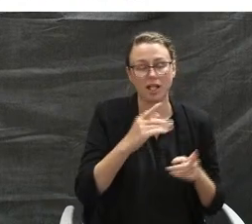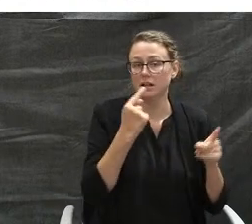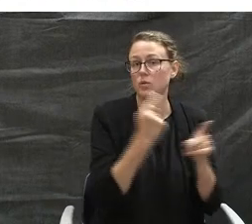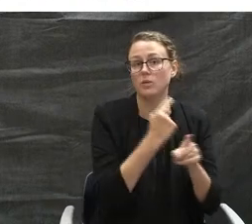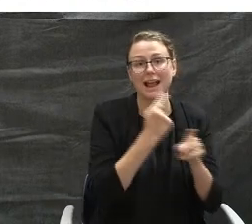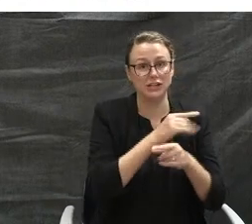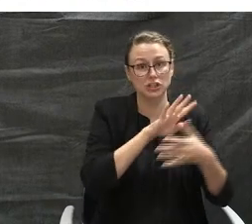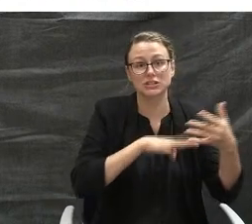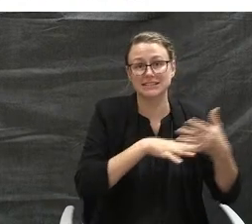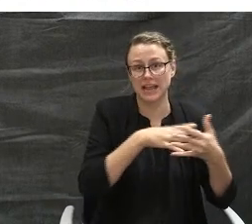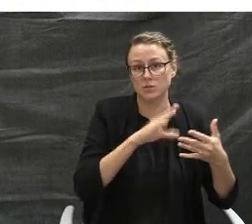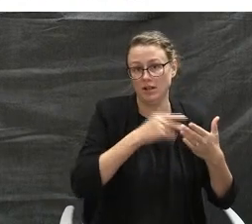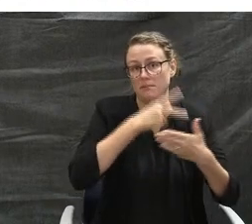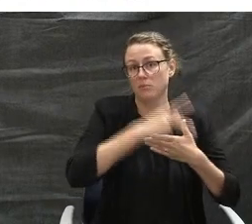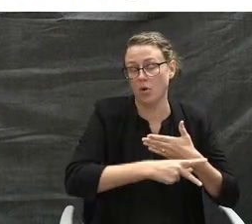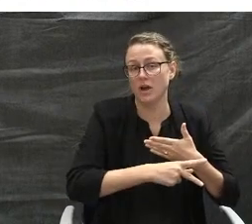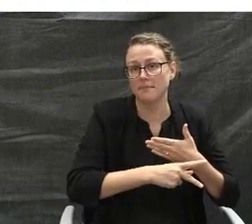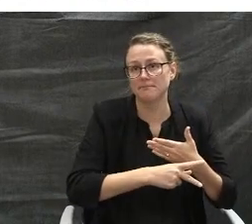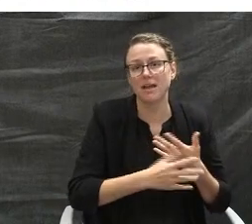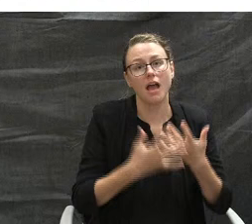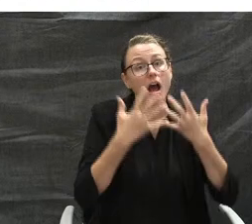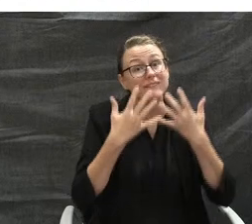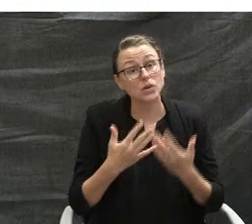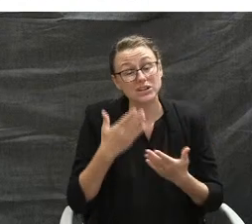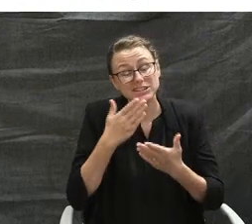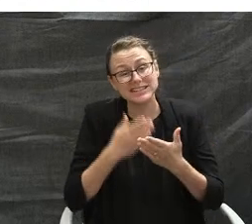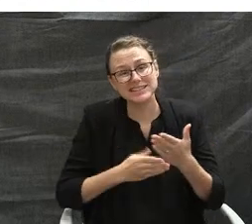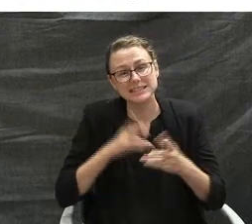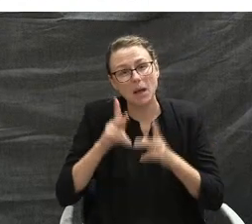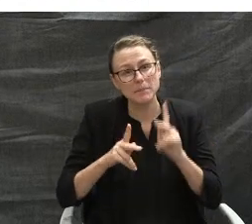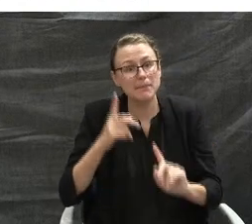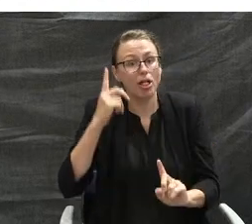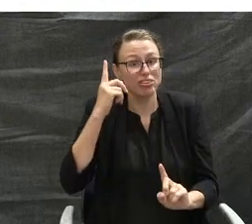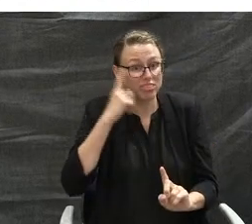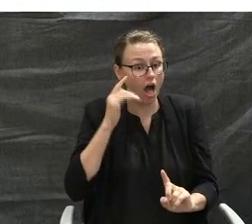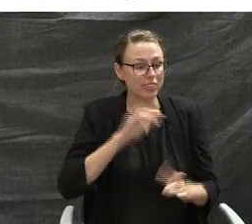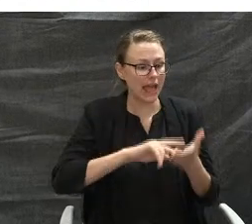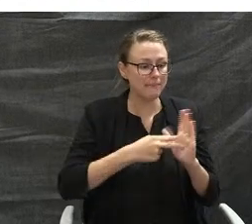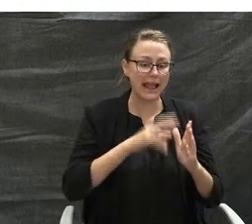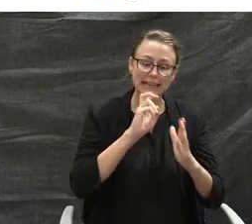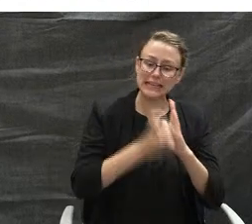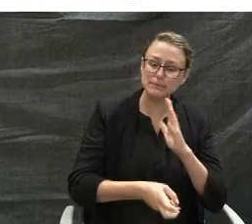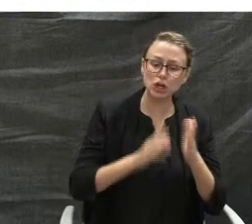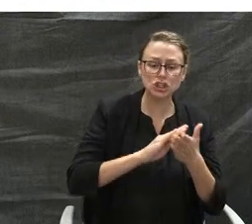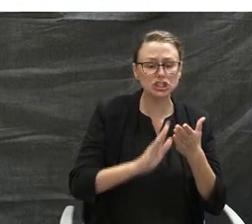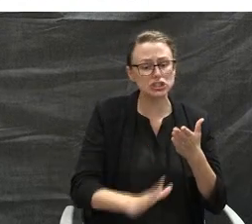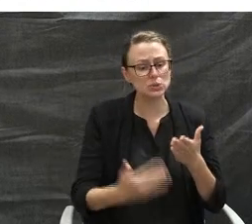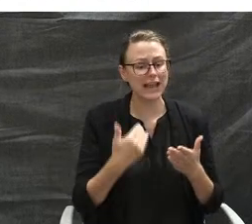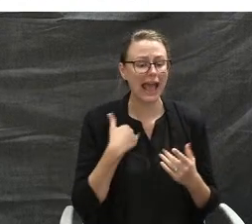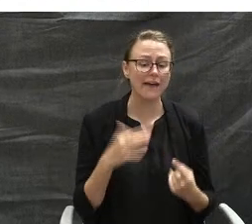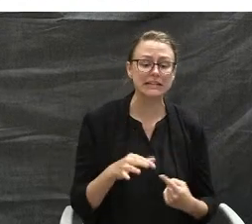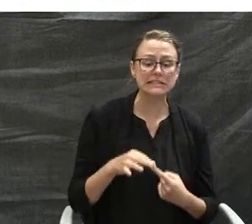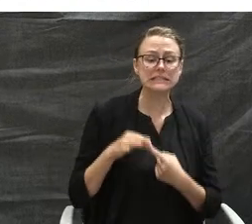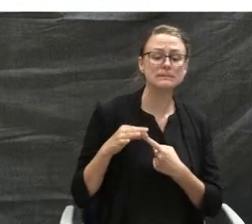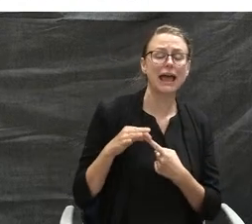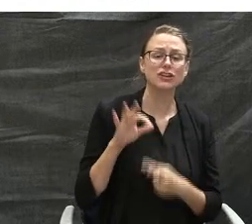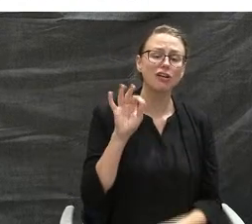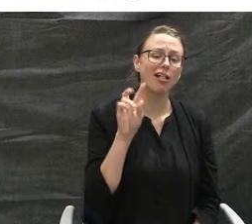in programming. Unfortunately, some people read that to mean that immersion students were getting some kind of a favor.